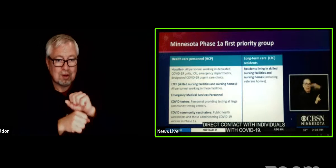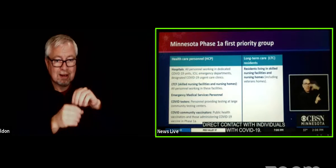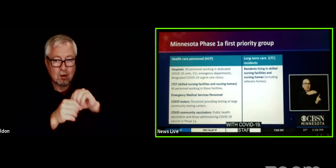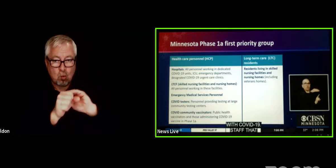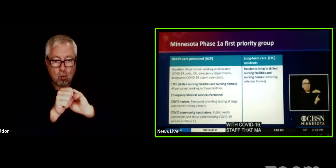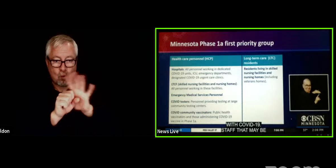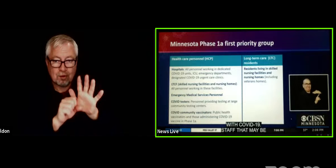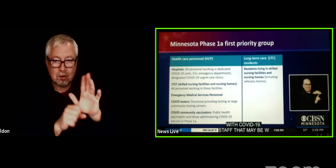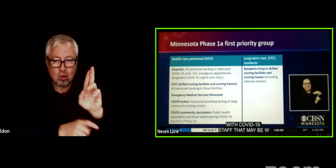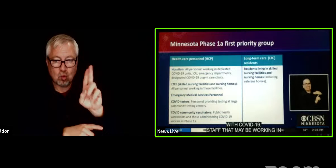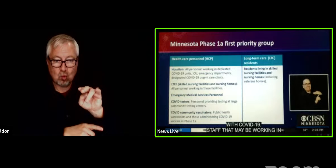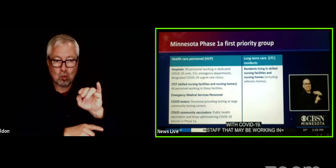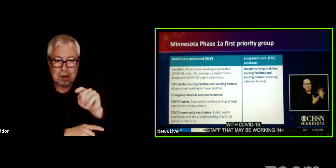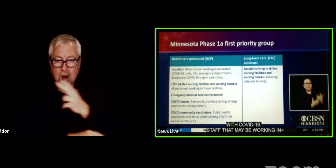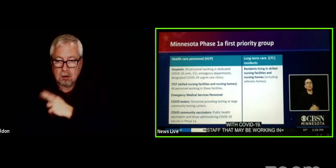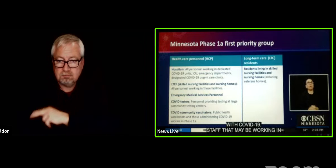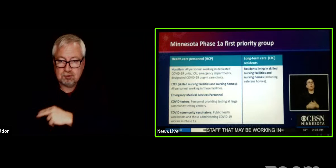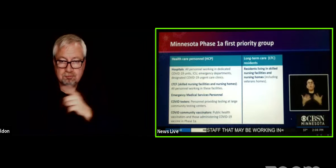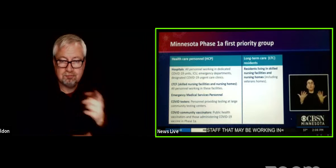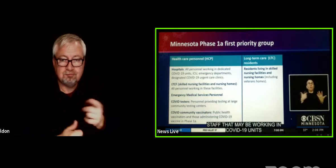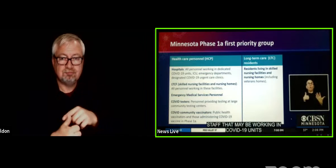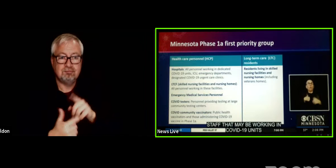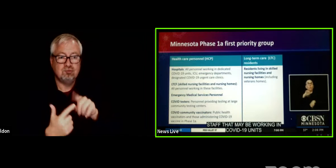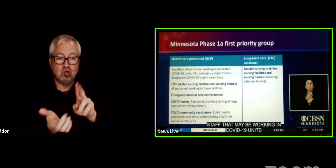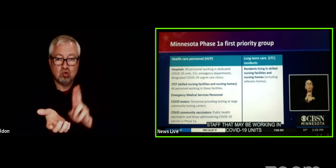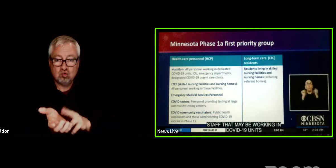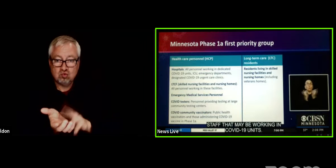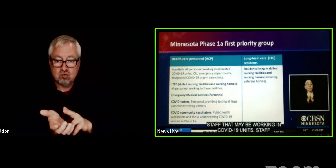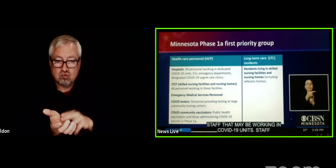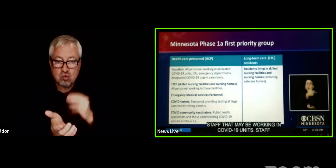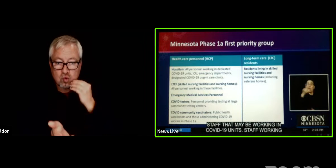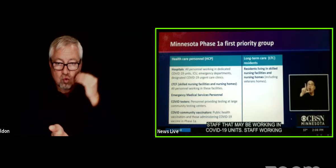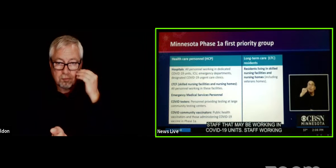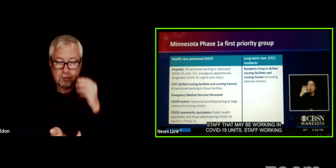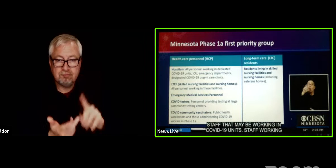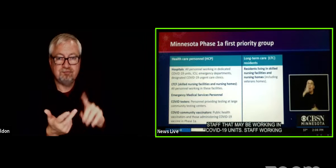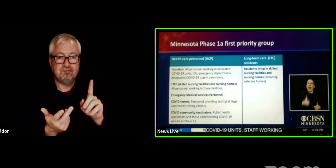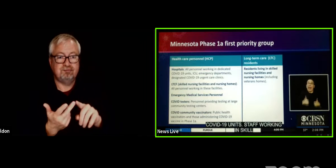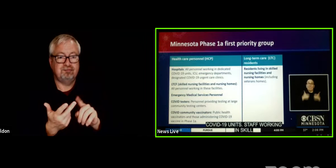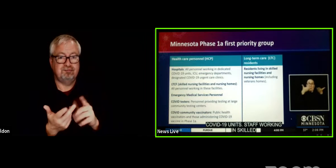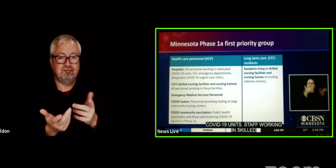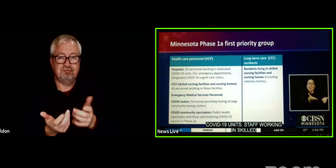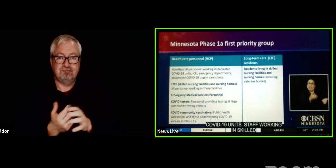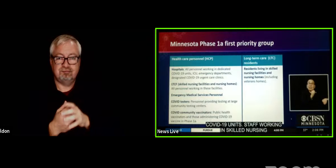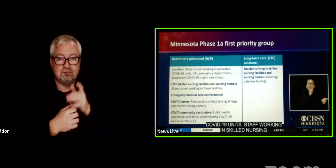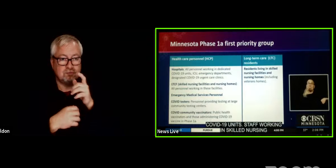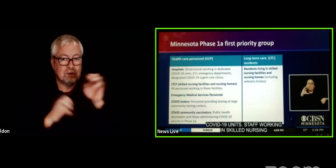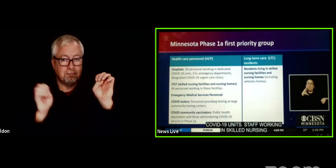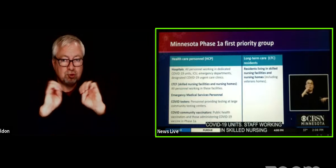SKILLED NURSING FACILITIES, CERTAIN EMERGENCY MEDICAL SERVICES PERSONNEL, INDIVIDUALS WHO